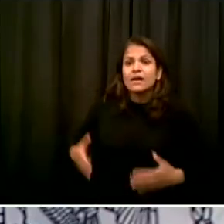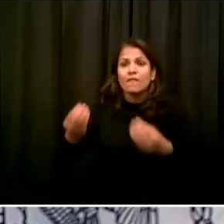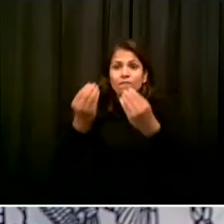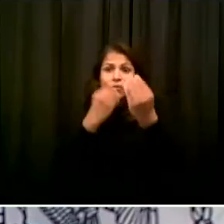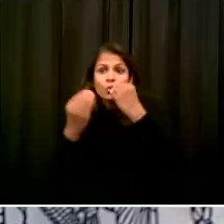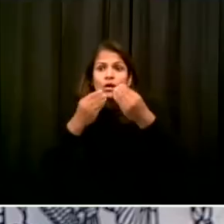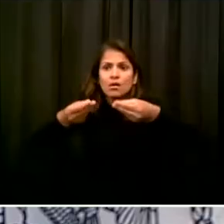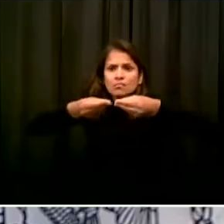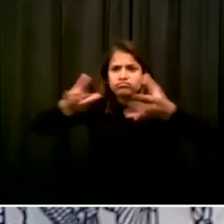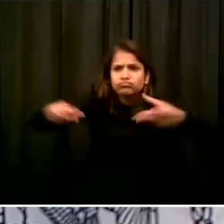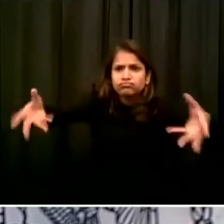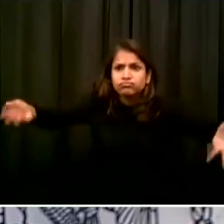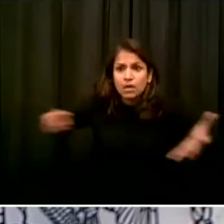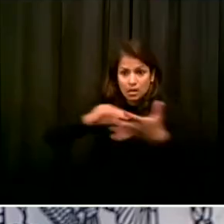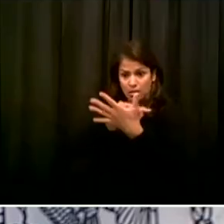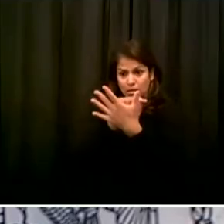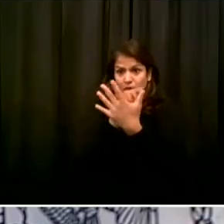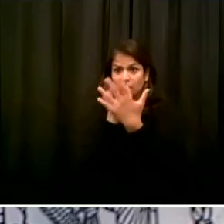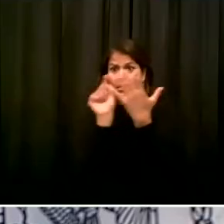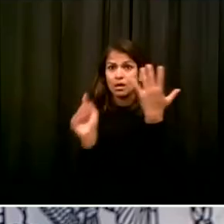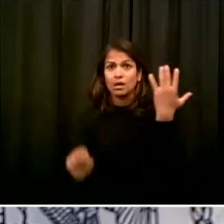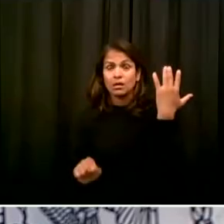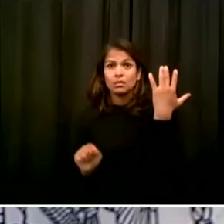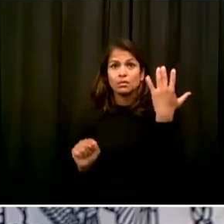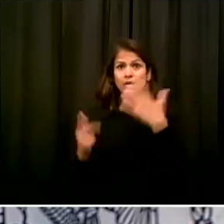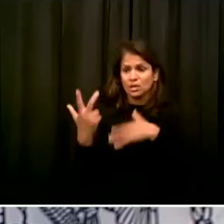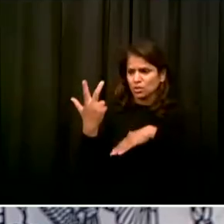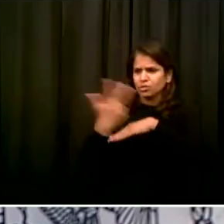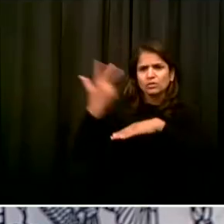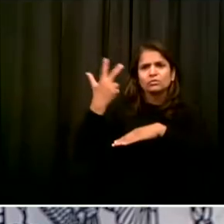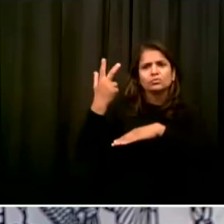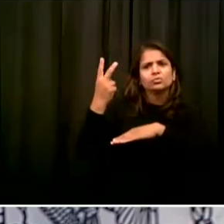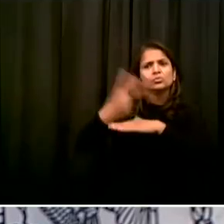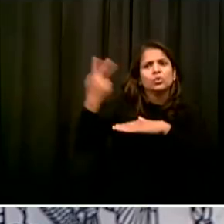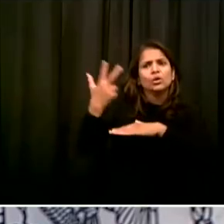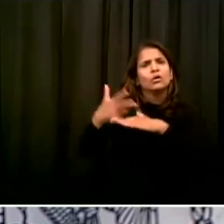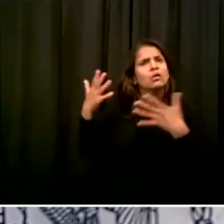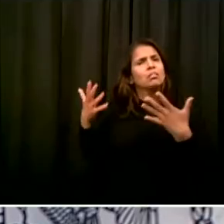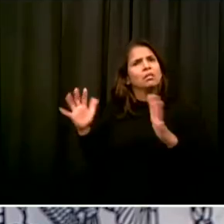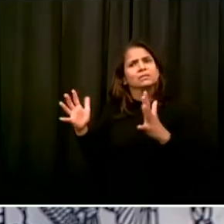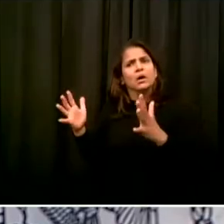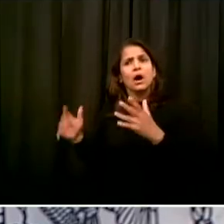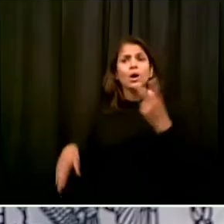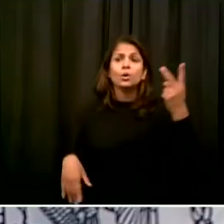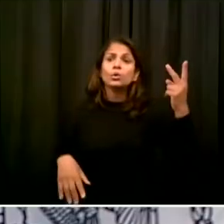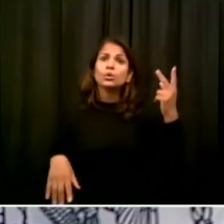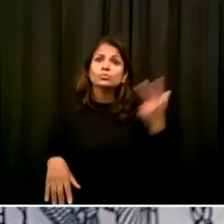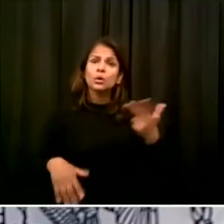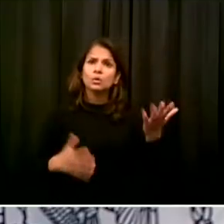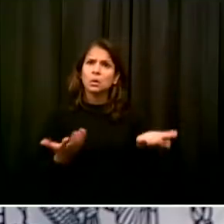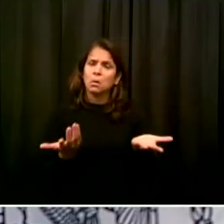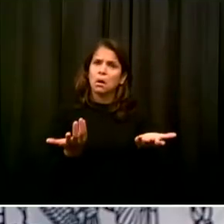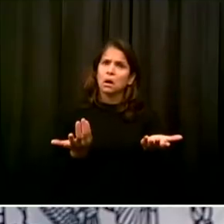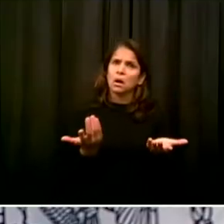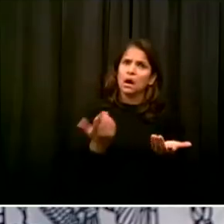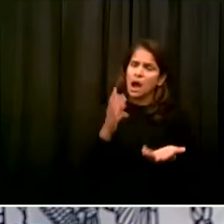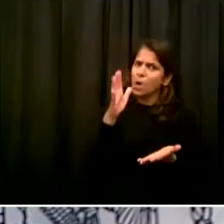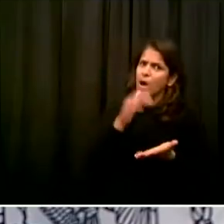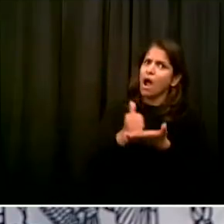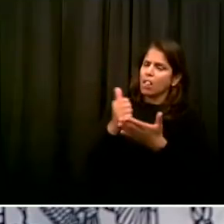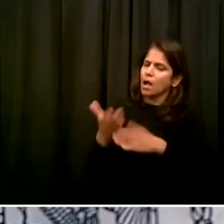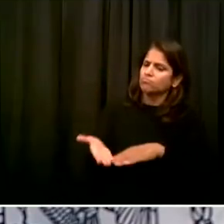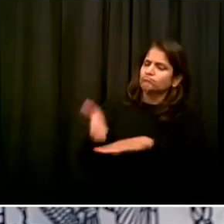NAME IT, EVEN IF IT IS